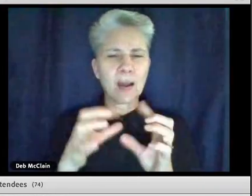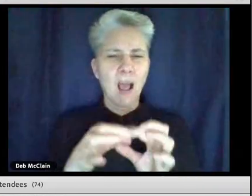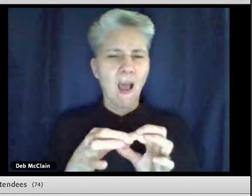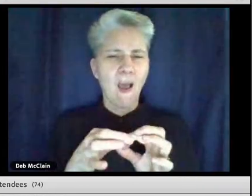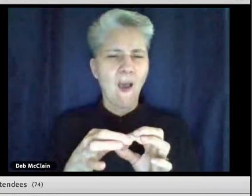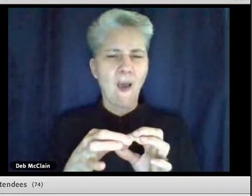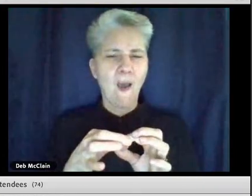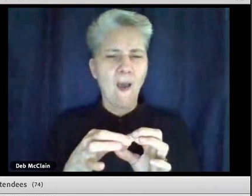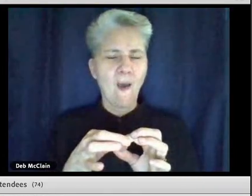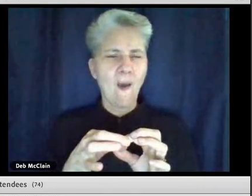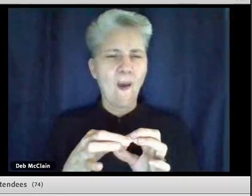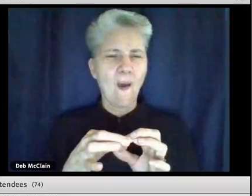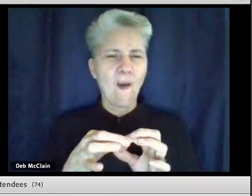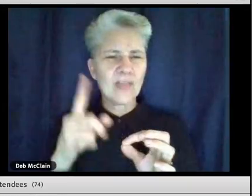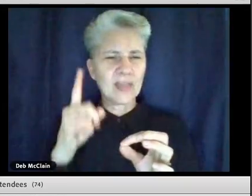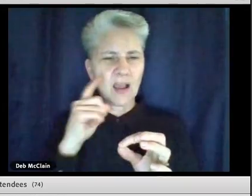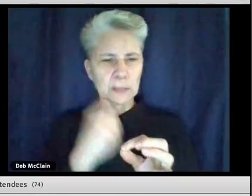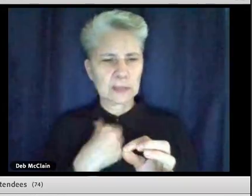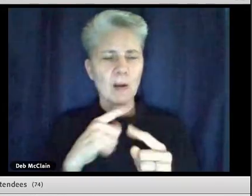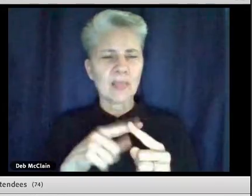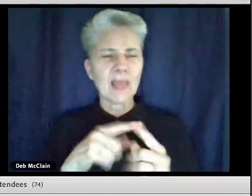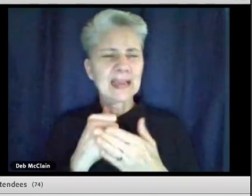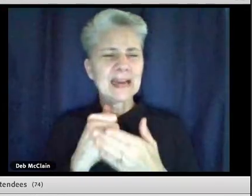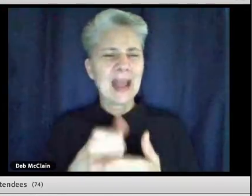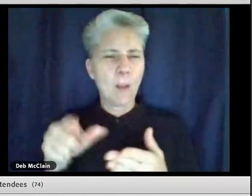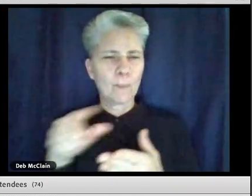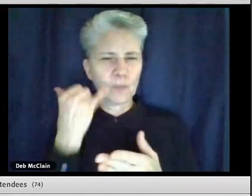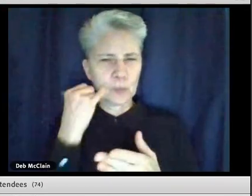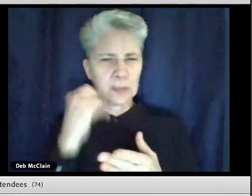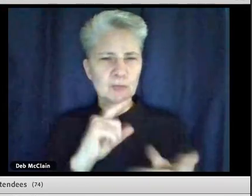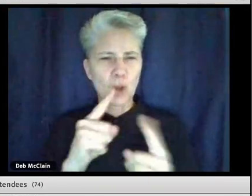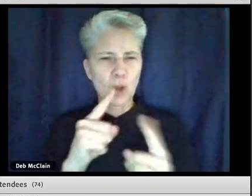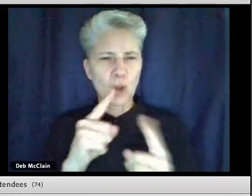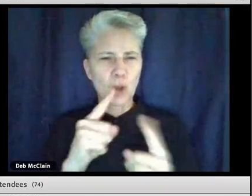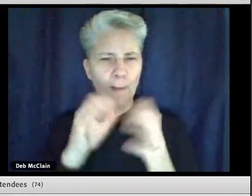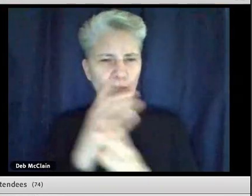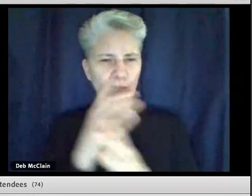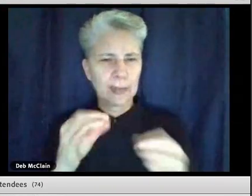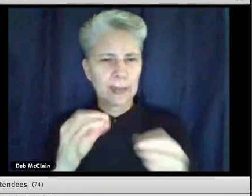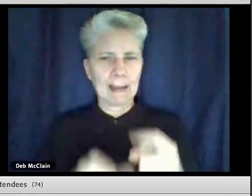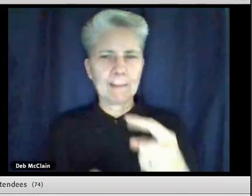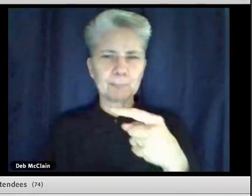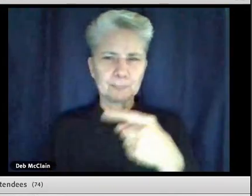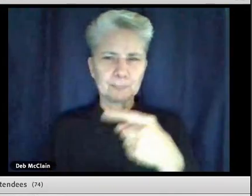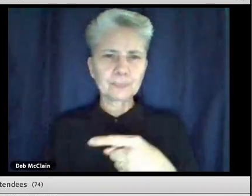the Human Health and Services Department of the government. I may have gotten that wrong. Sorry, but they can definitely help you